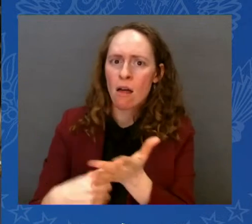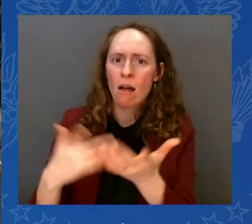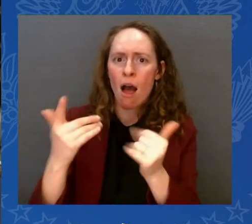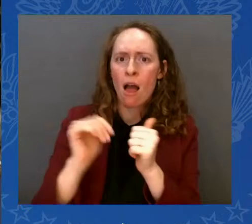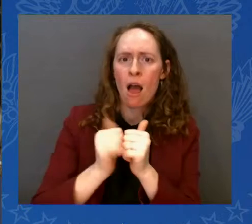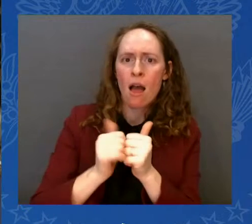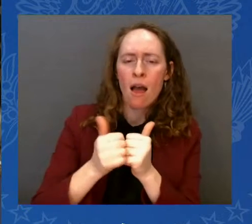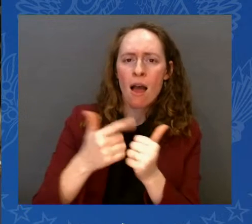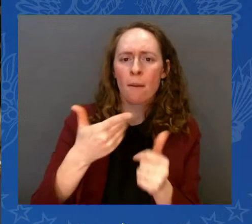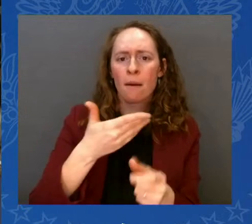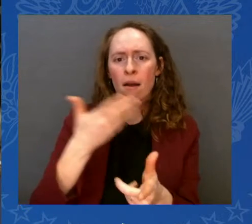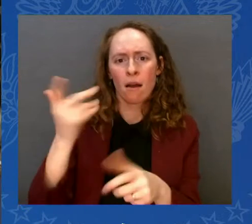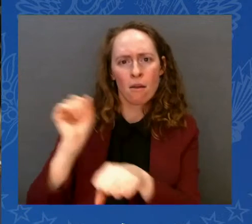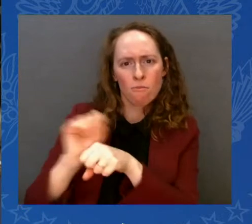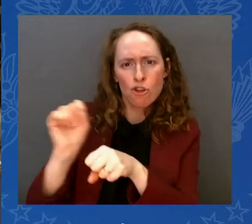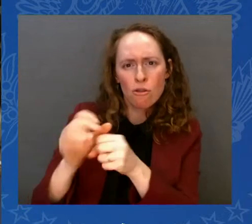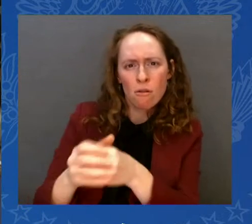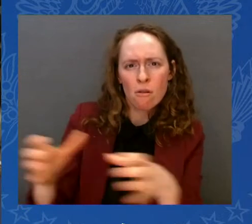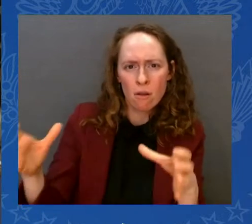about how we can prime the pump and get more --